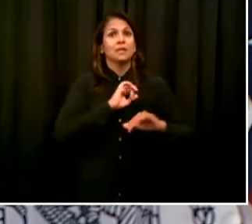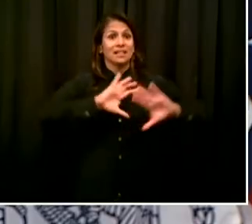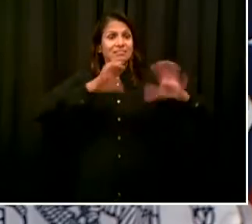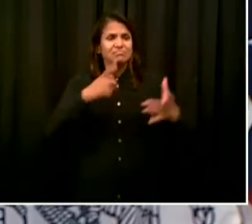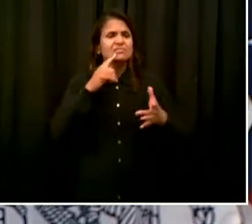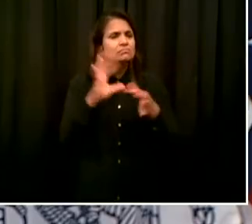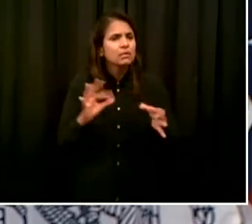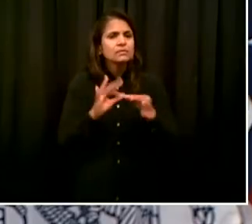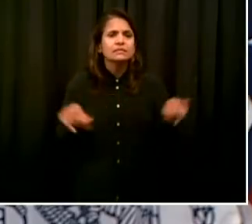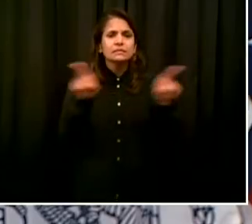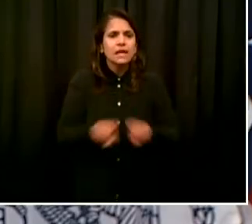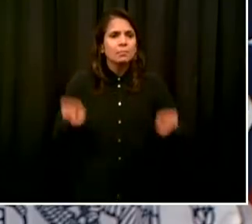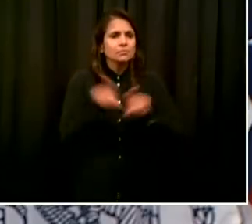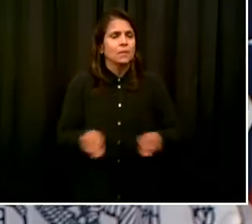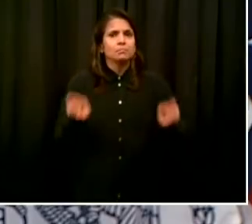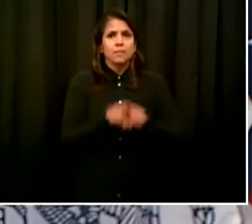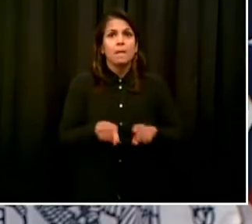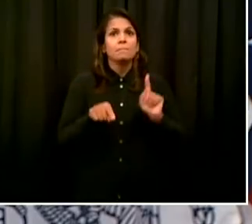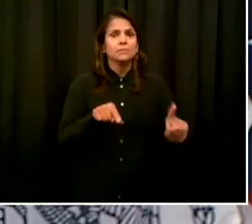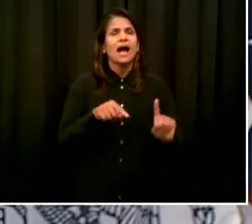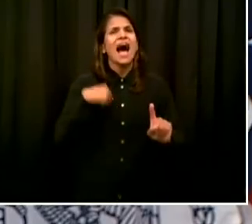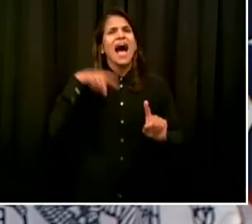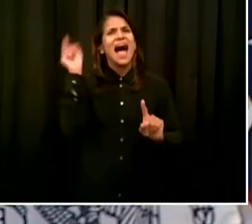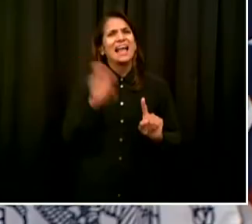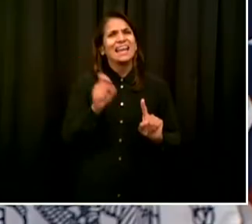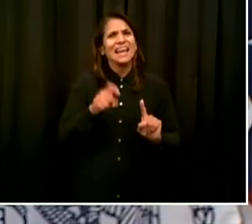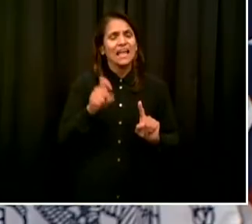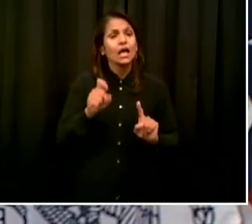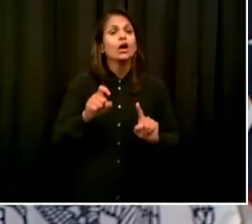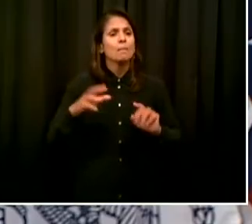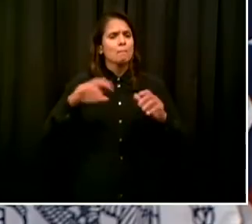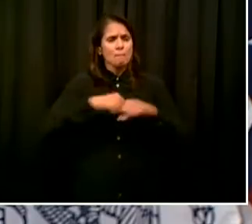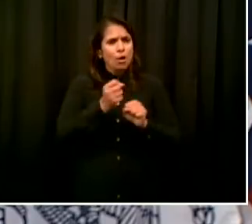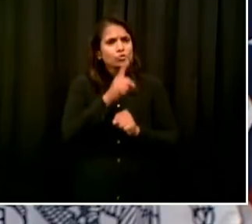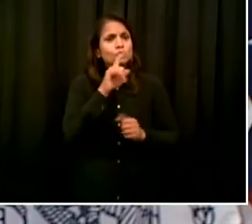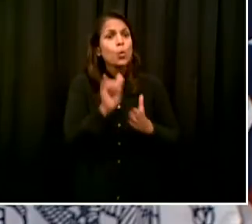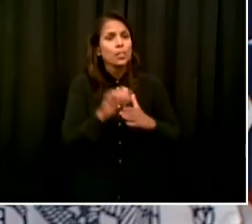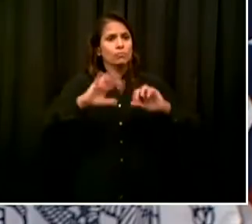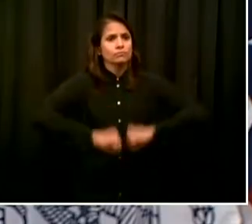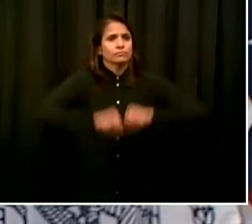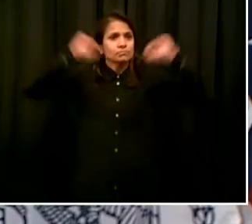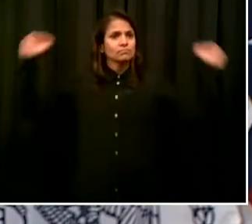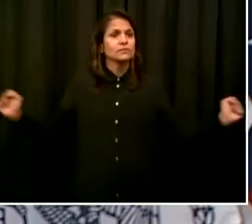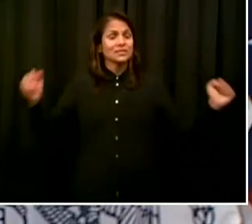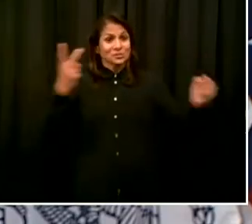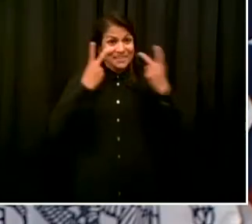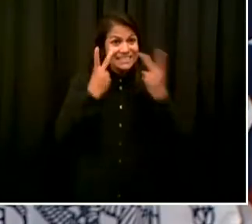COMMISSIONERS THAT I HAVE HAD THE HONOR OF WORKING WITH, ALL OF THEM HAVE SAID THAT WE NEEDED MORE RTANPSARNECY,